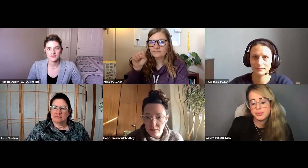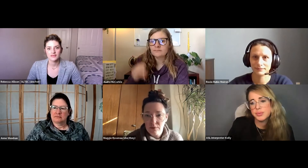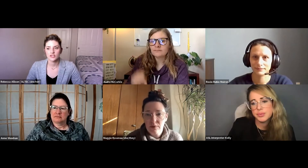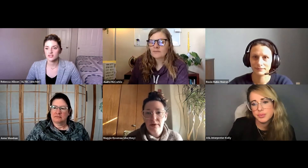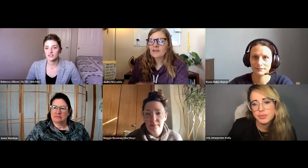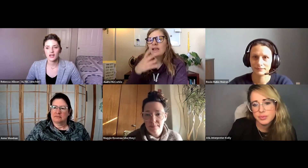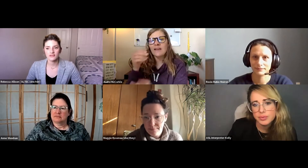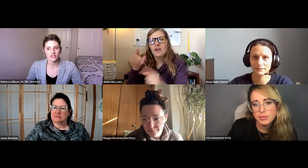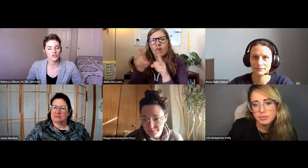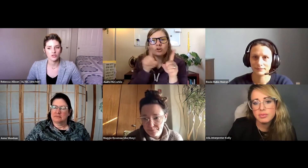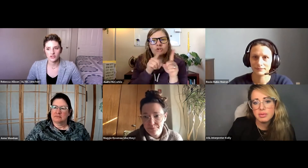So there's a lot of control.